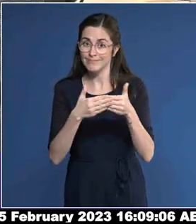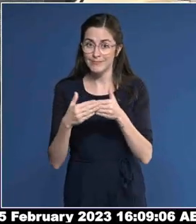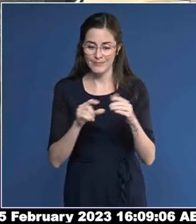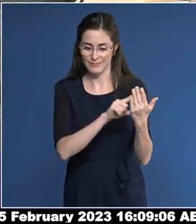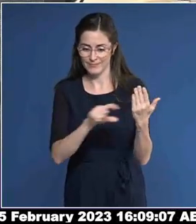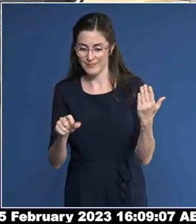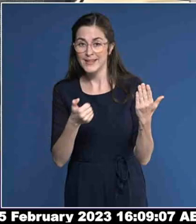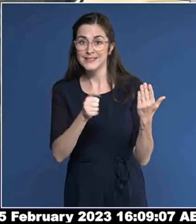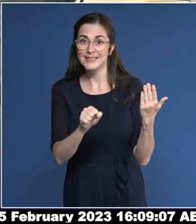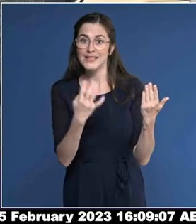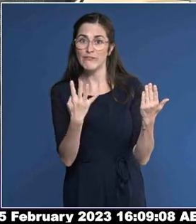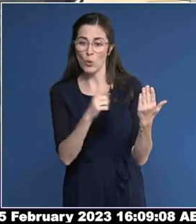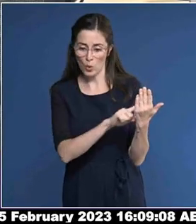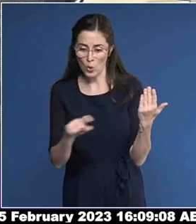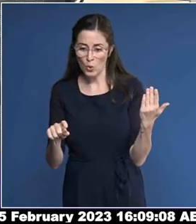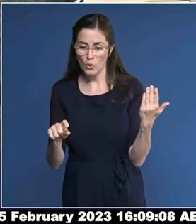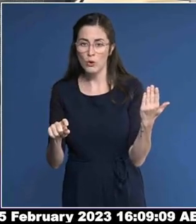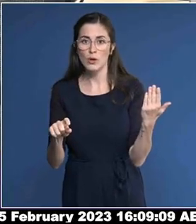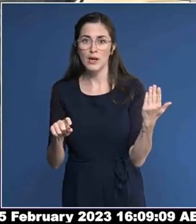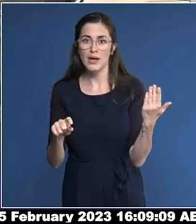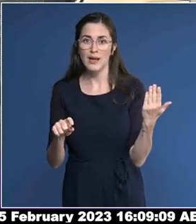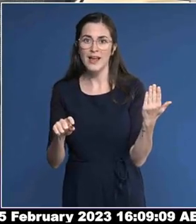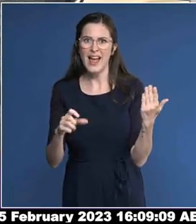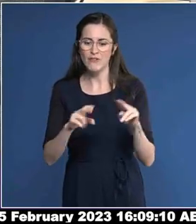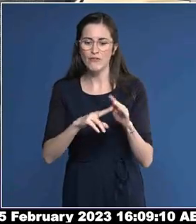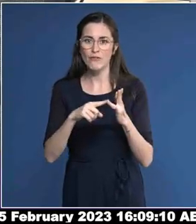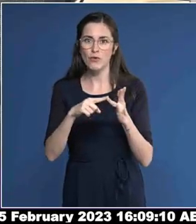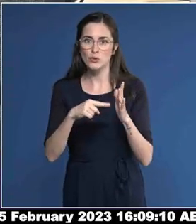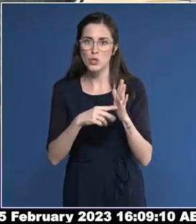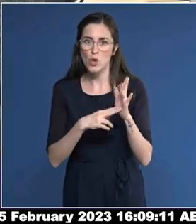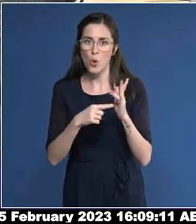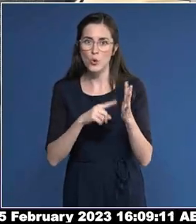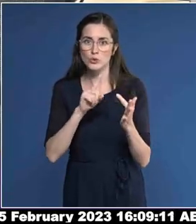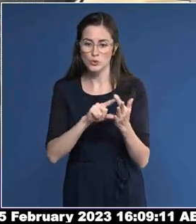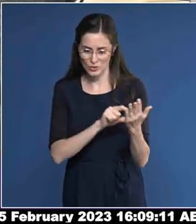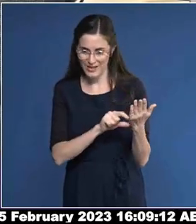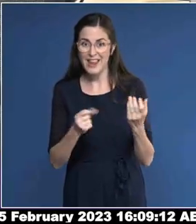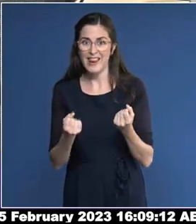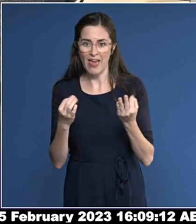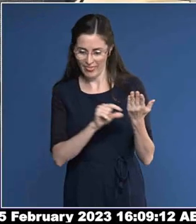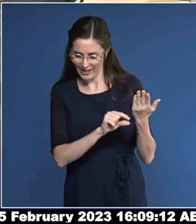There is a remnant footnote number 6 that doesn't have a - any text. It should be omitted. MR HARPER: Correct.